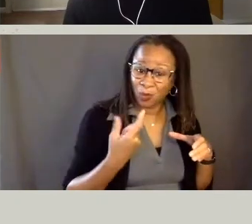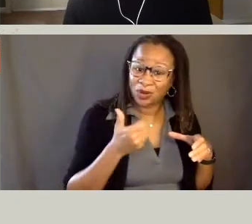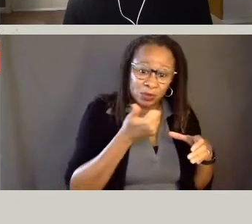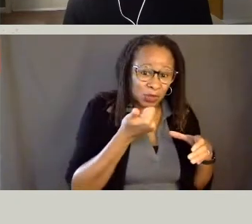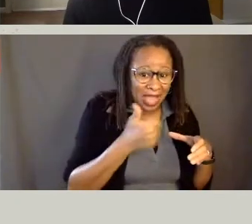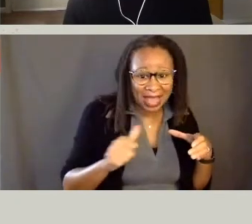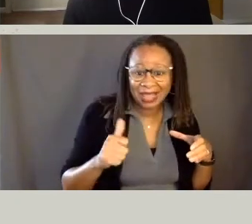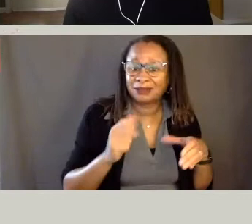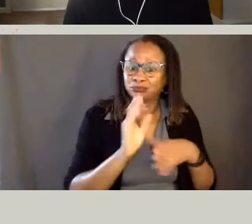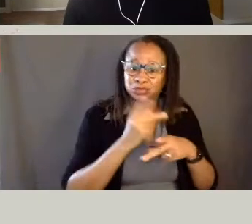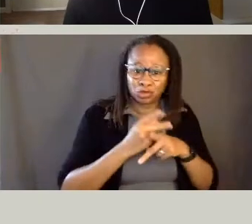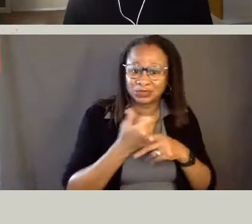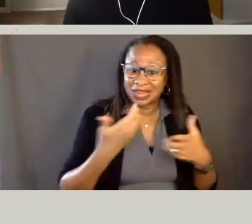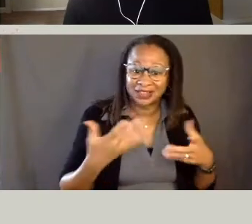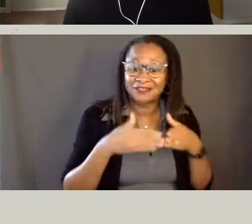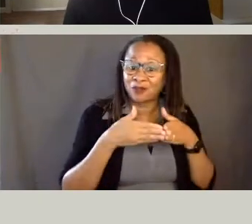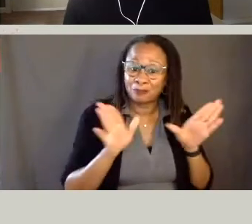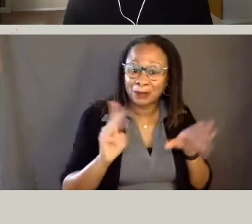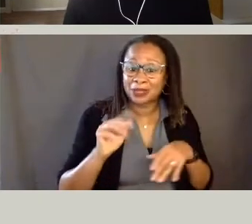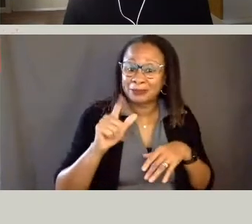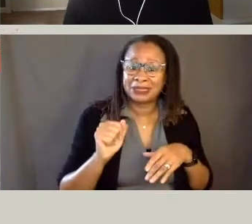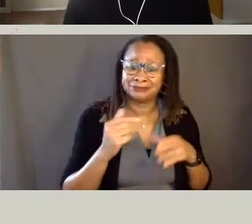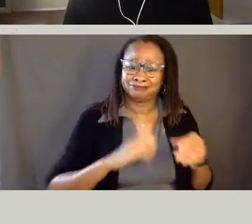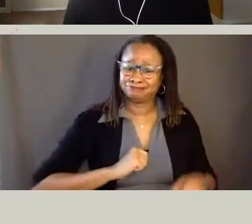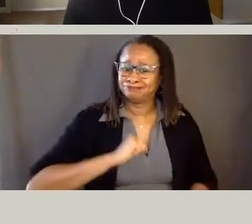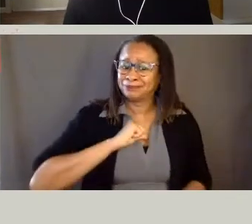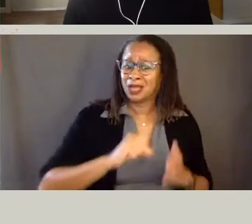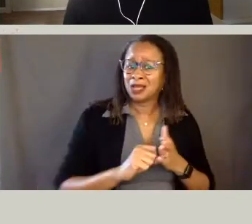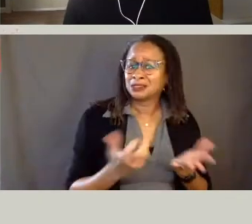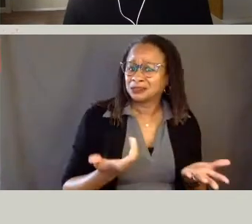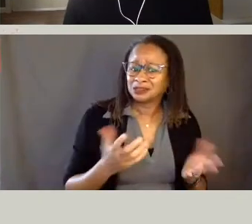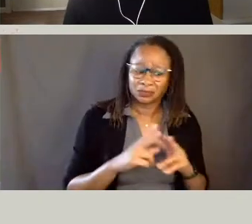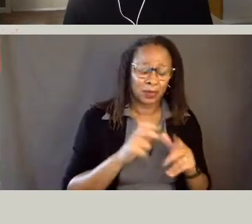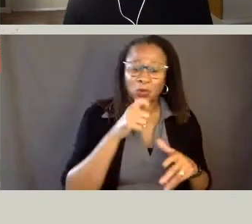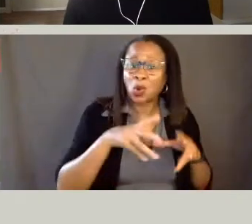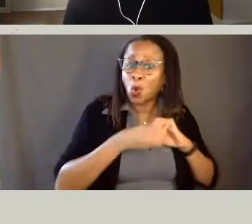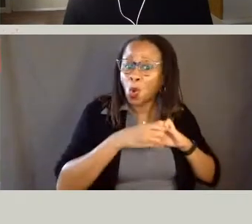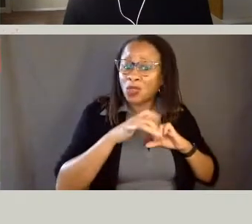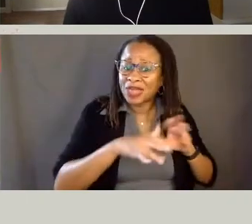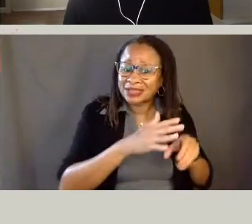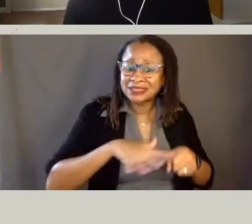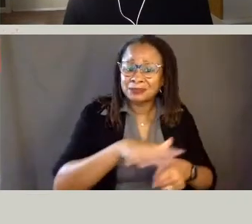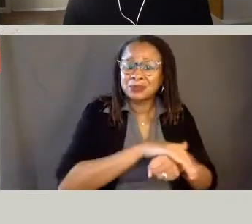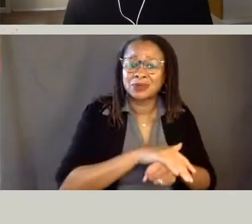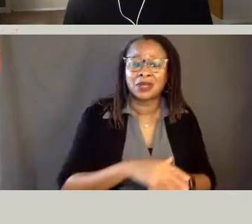like it's impressive, but I don't think we own that space. Who's we?